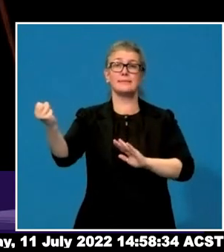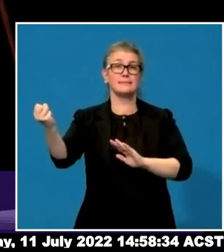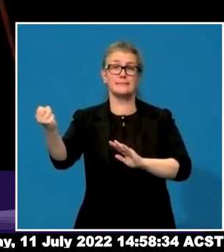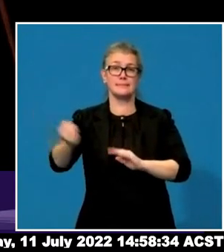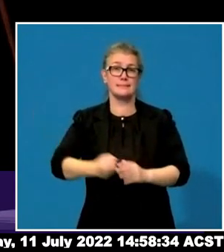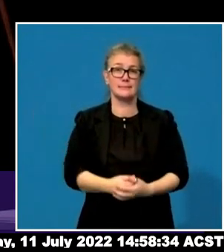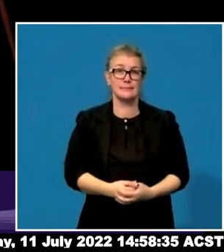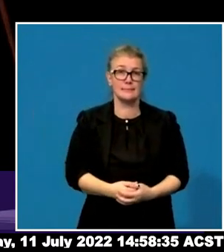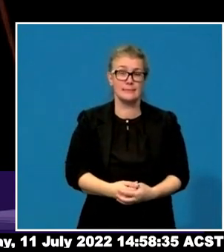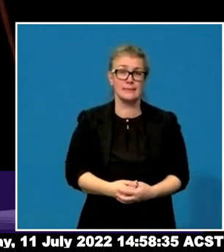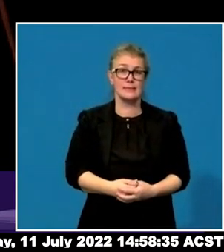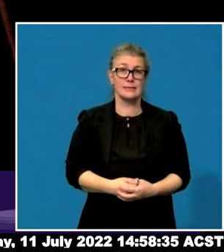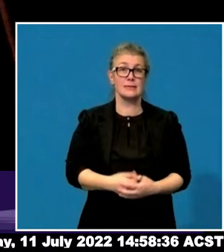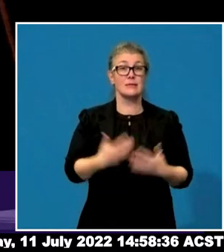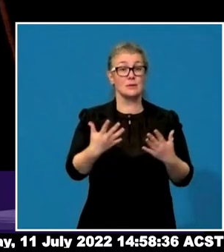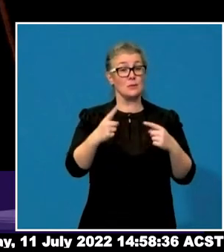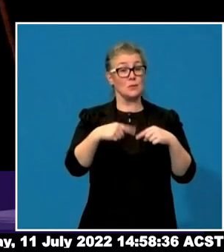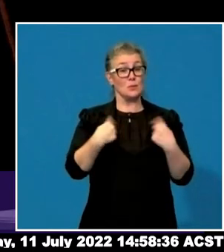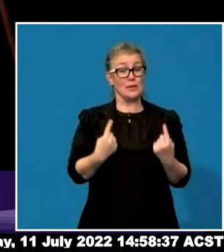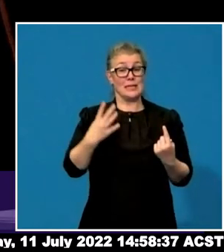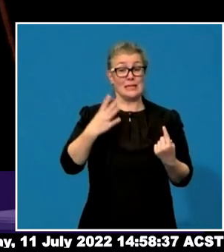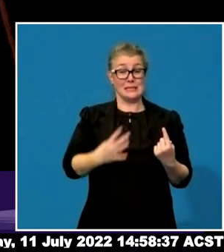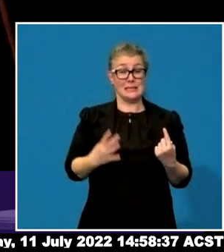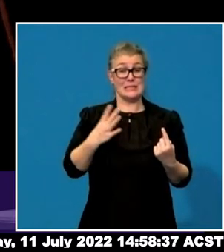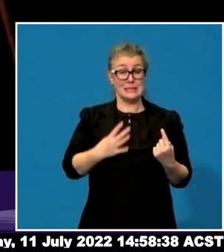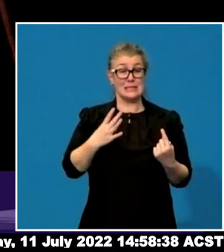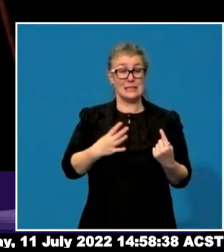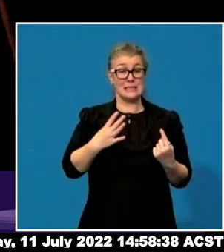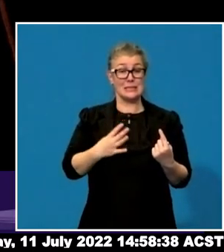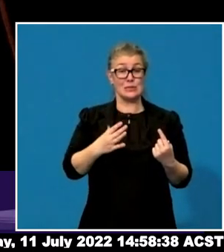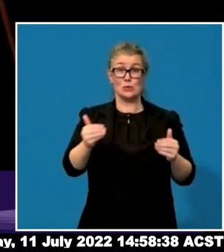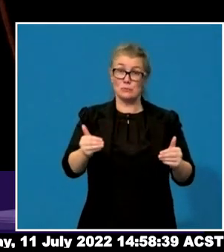And so, therefore, we need to be able to move beyond that and work collectively